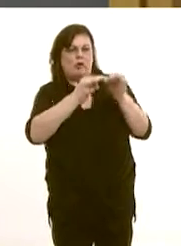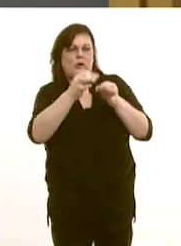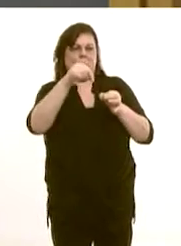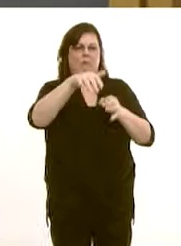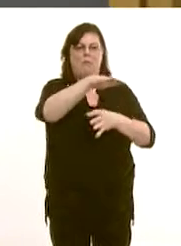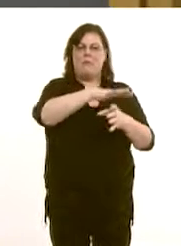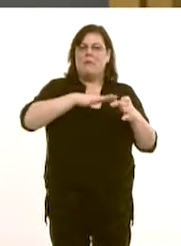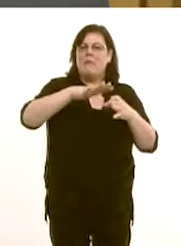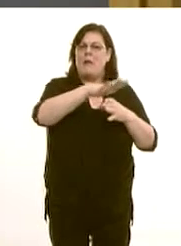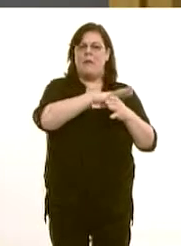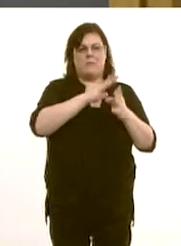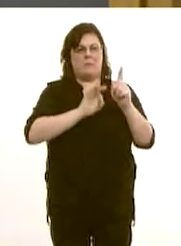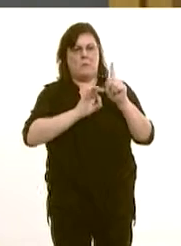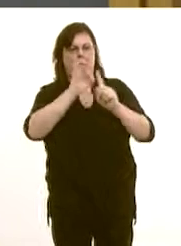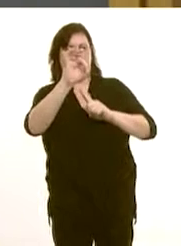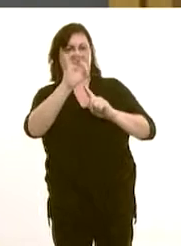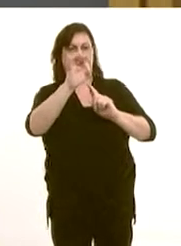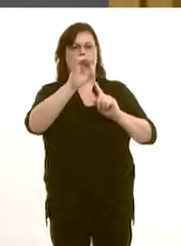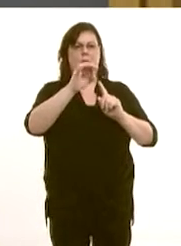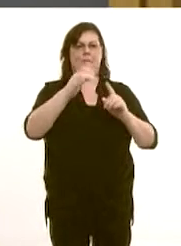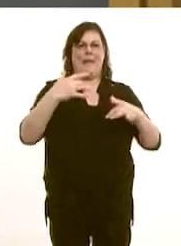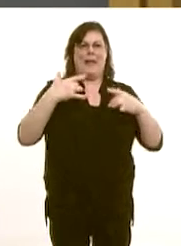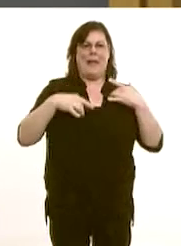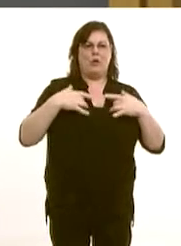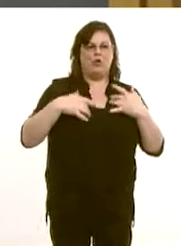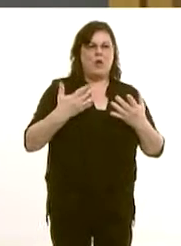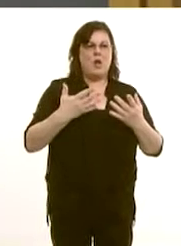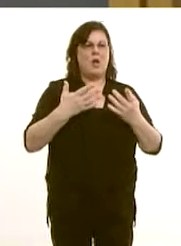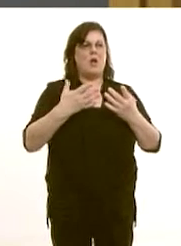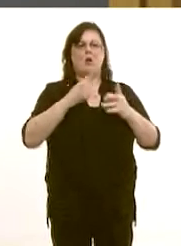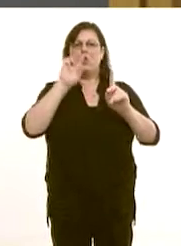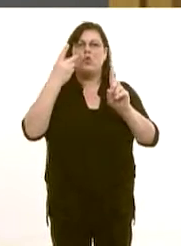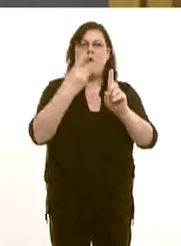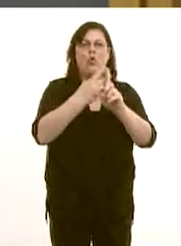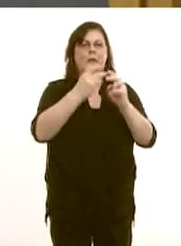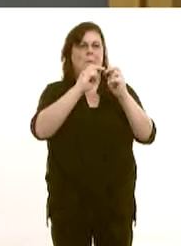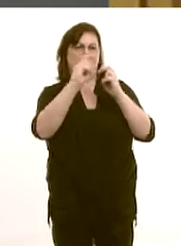include energy initiatives, environmental tourism, transport, and so forth.